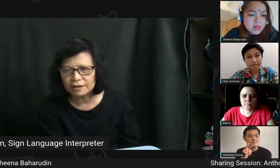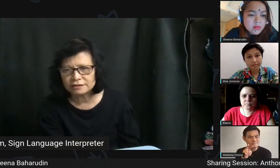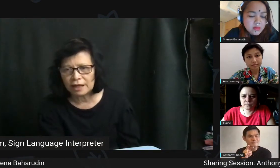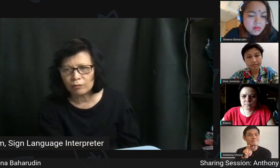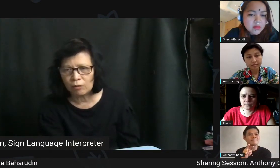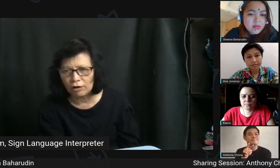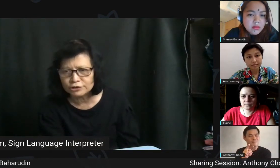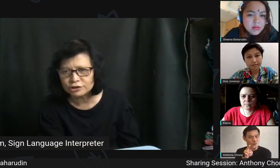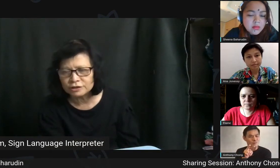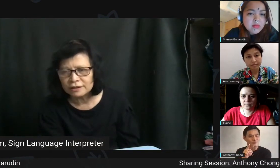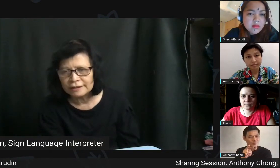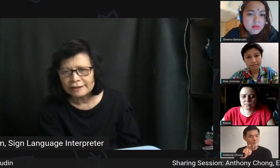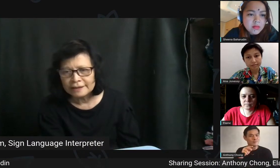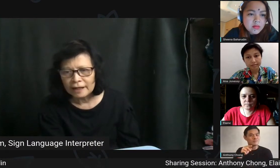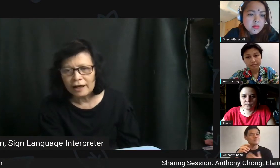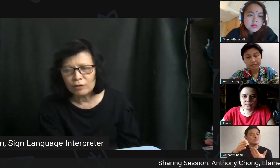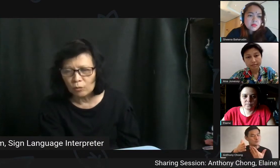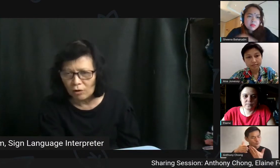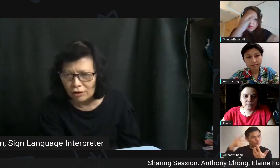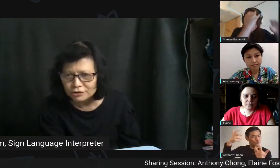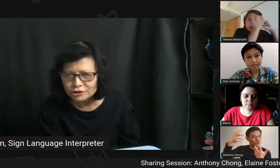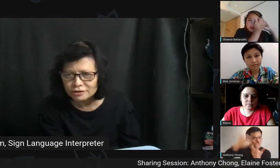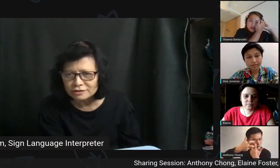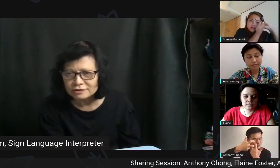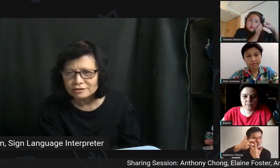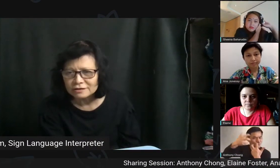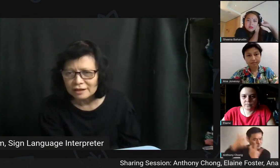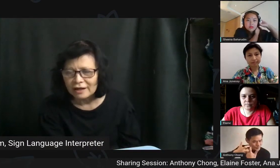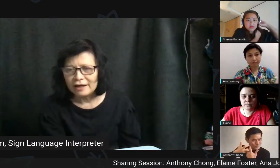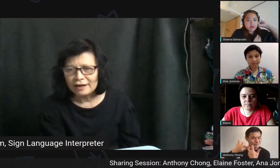I watch